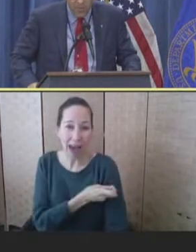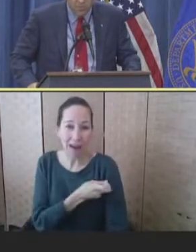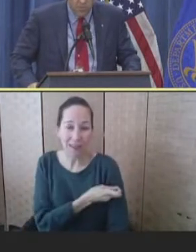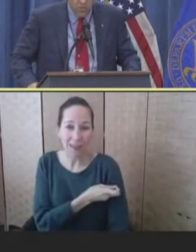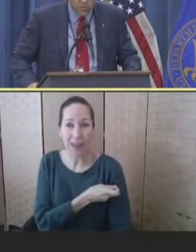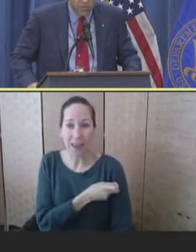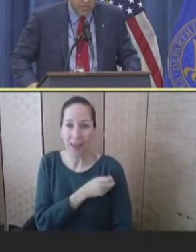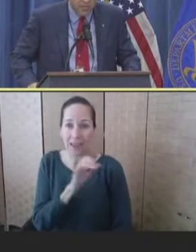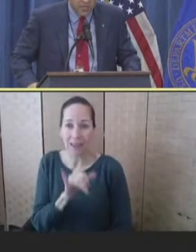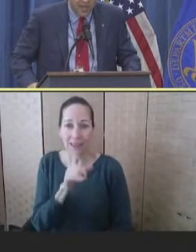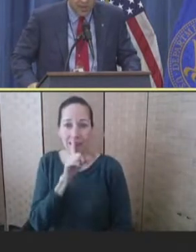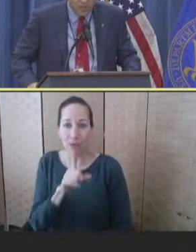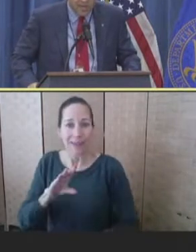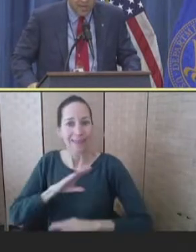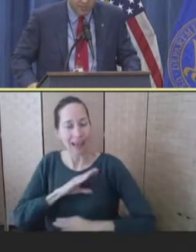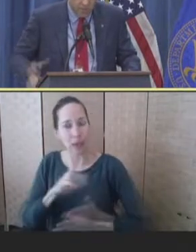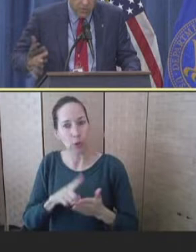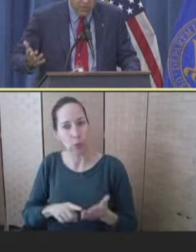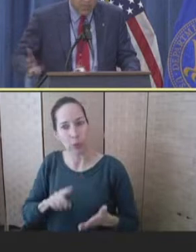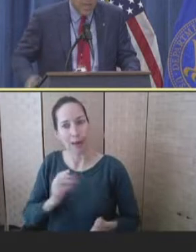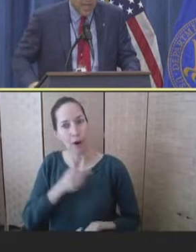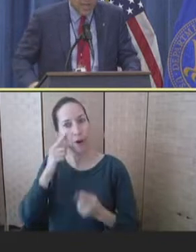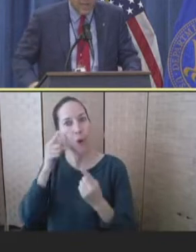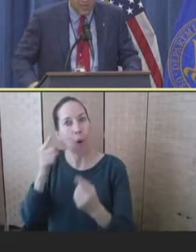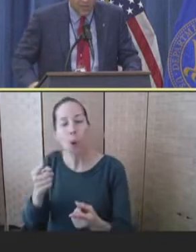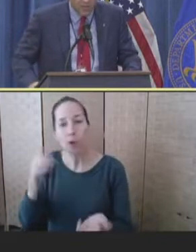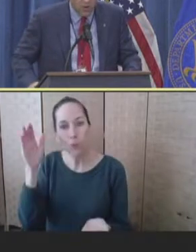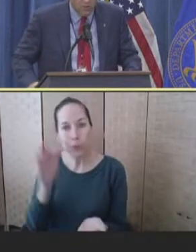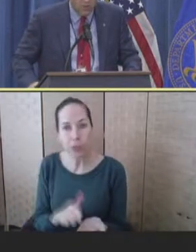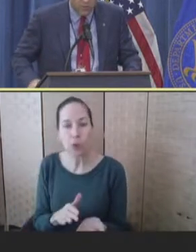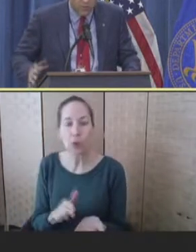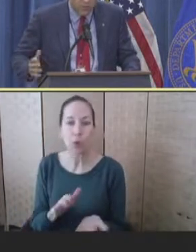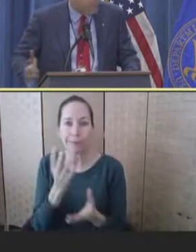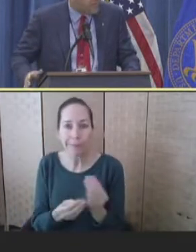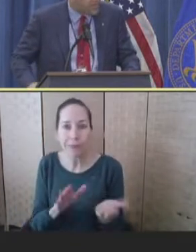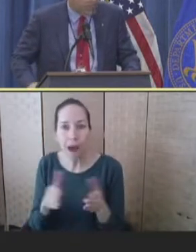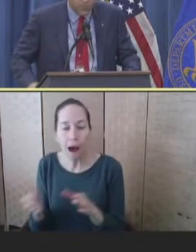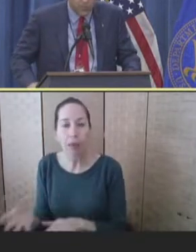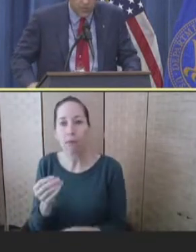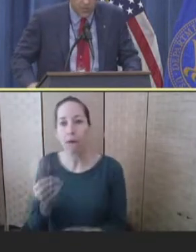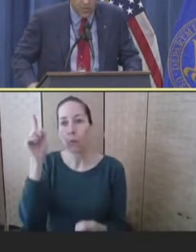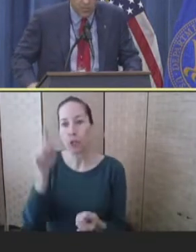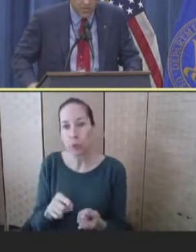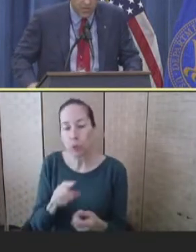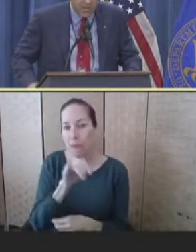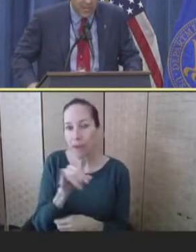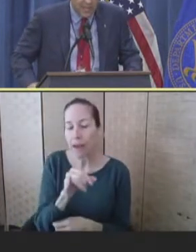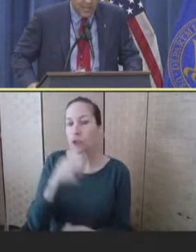to do, which is not only reduce mortality, but also reduce infections, reduce transmission.